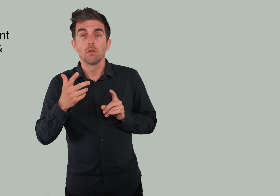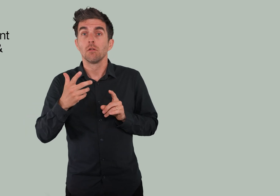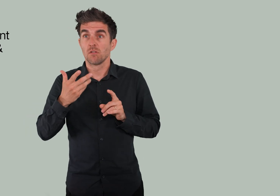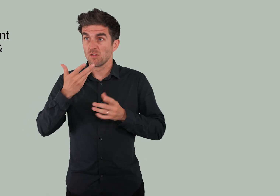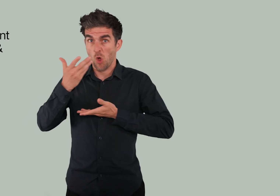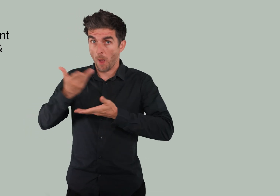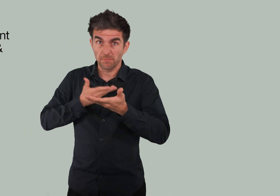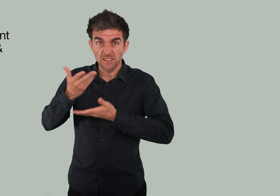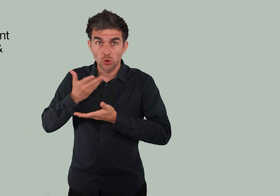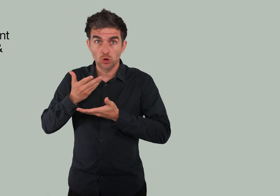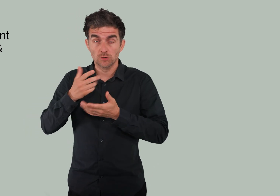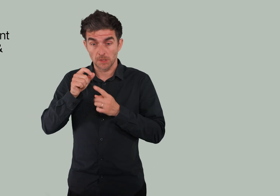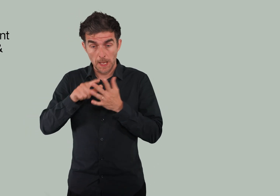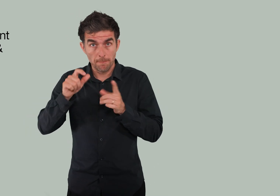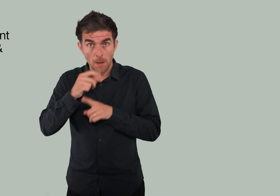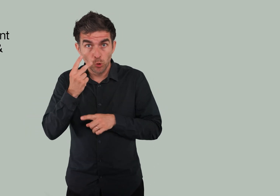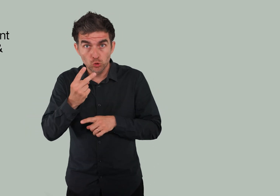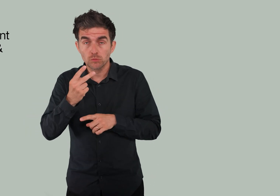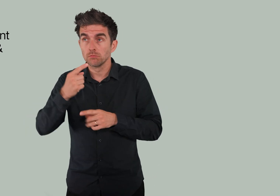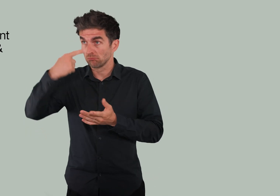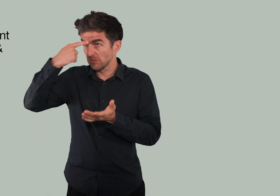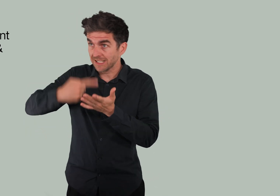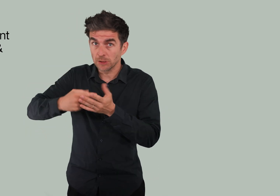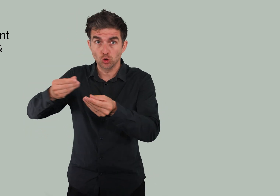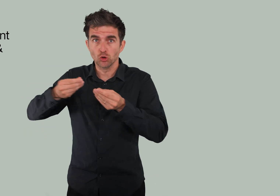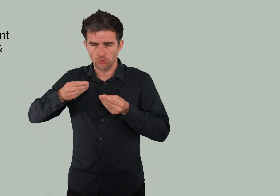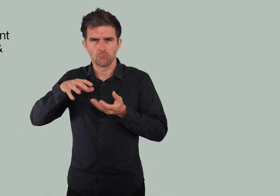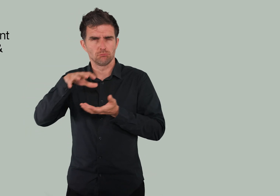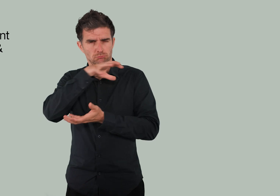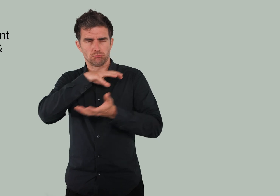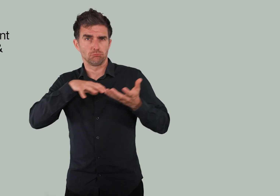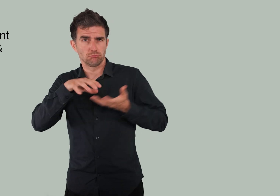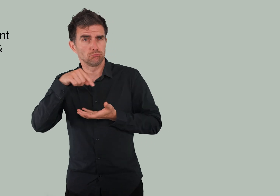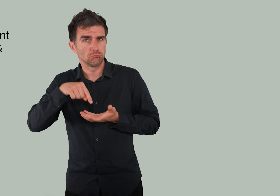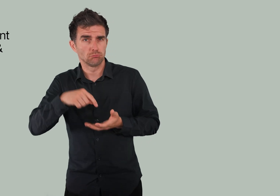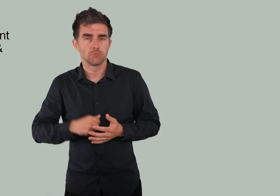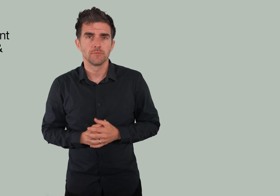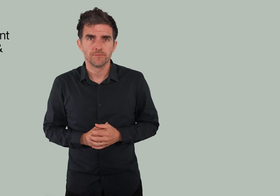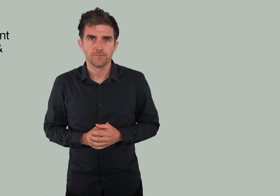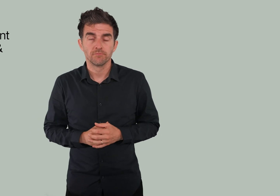Complexity of communications such as the PIP2 and decision letters.